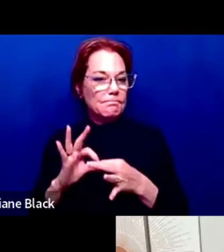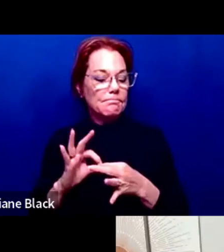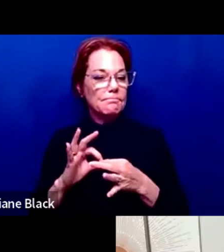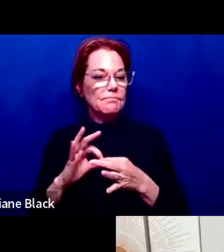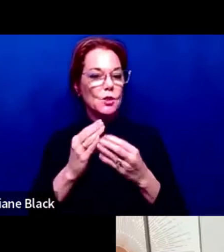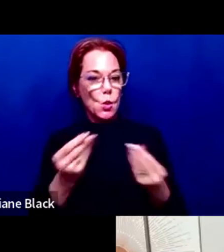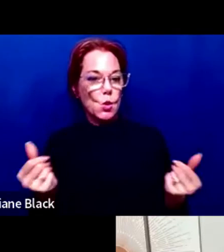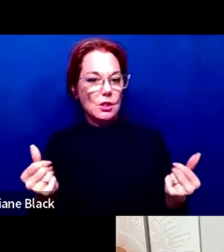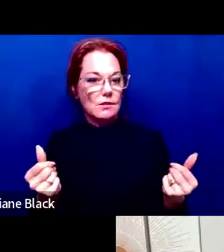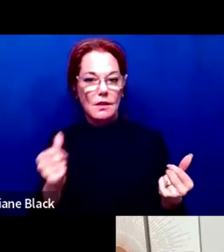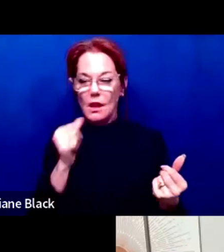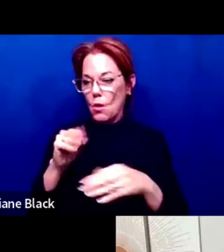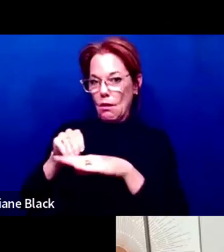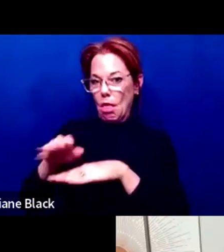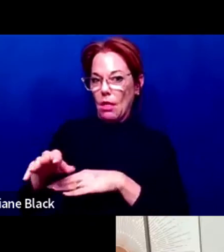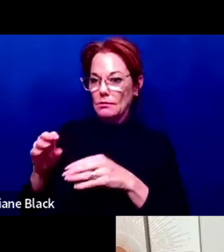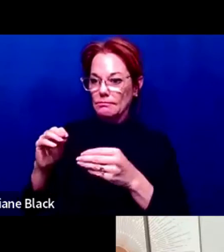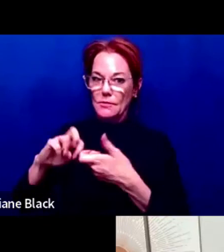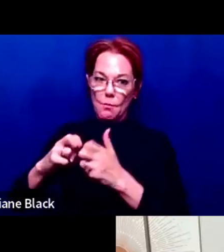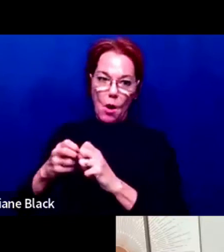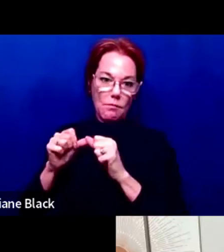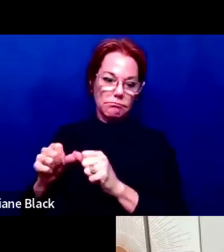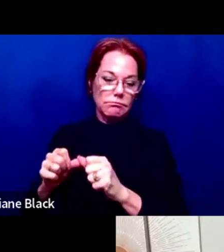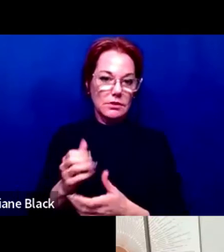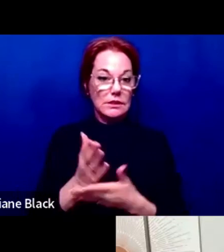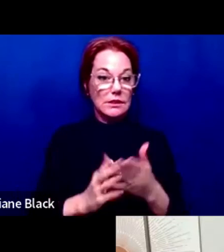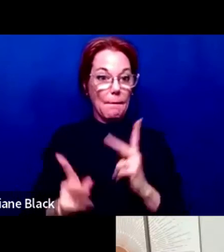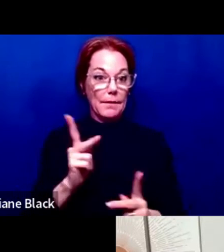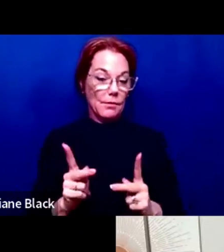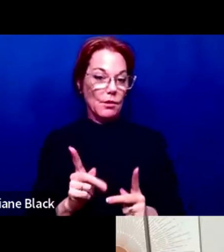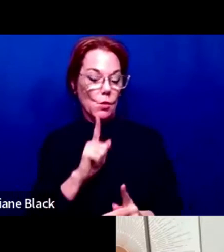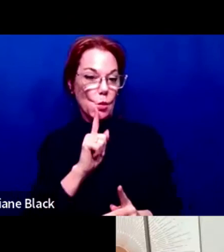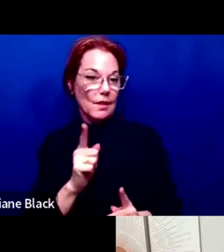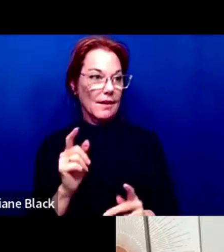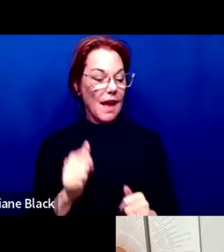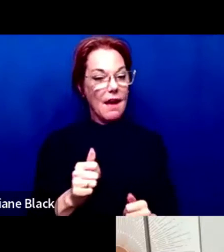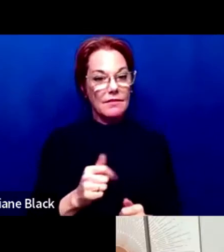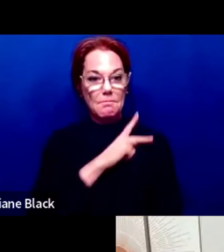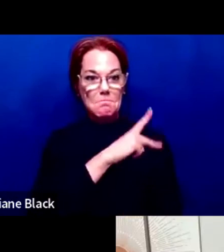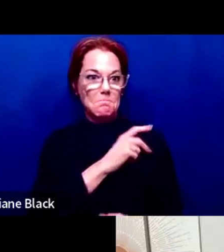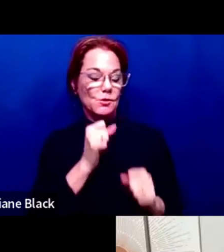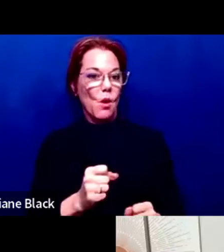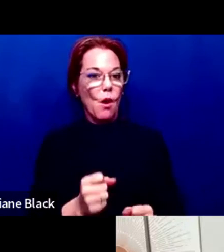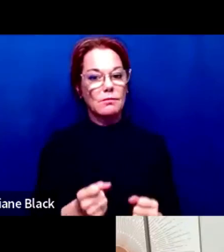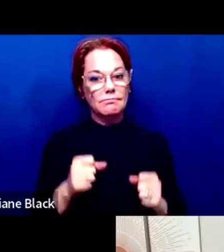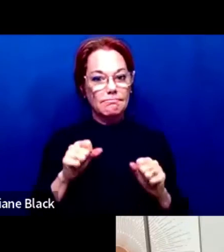people are just naturally charismatic. You know, I can start talking to people start standing on tables. So if I